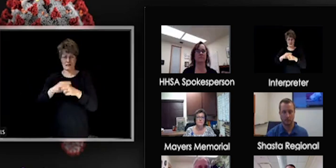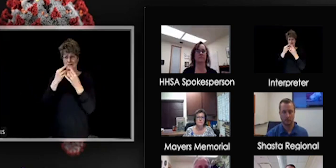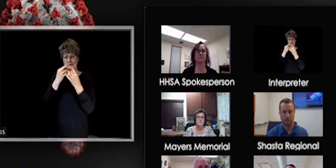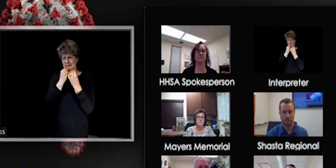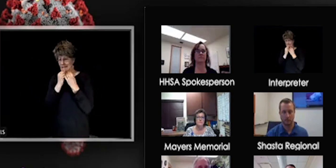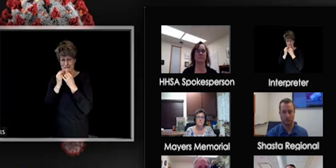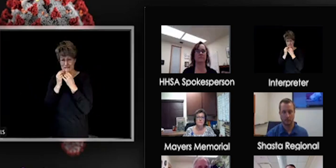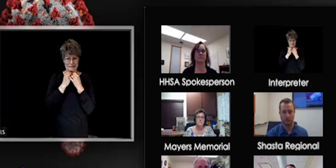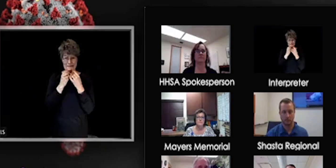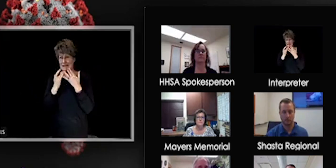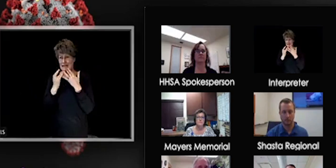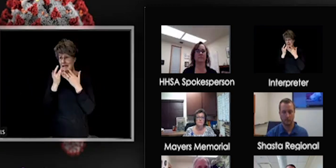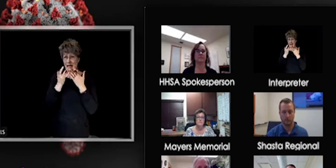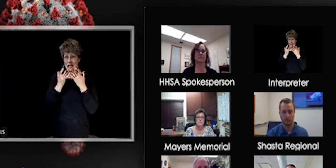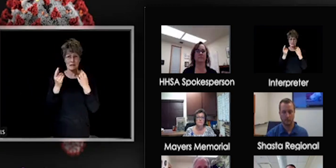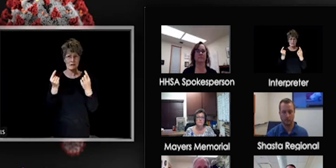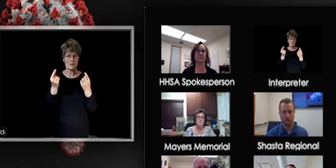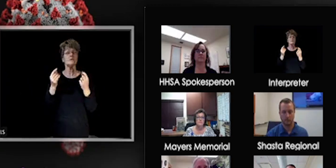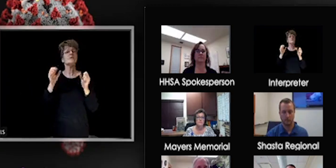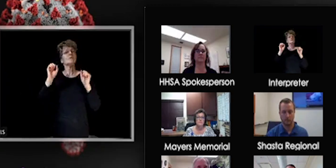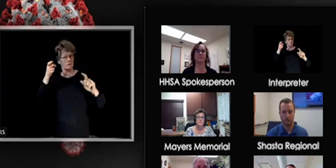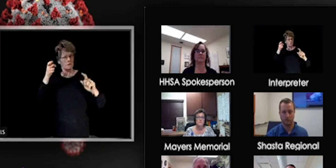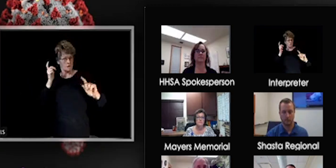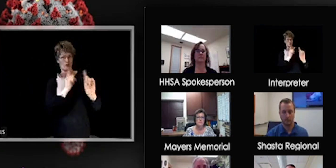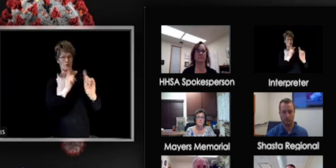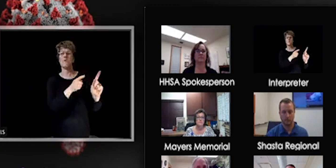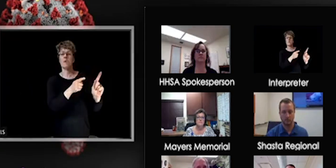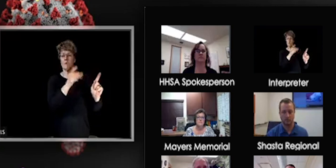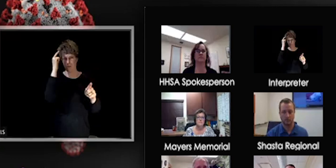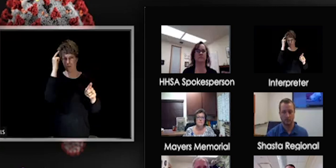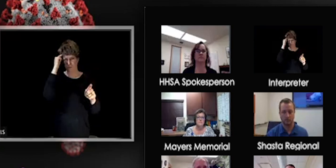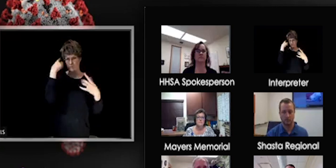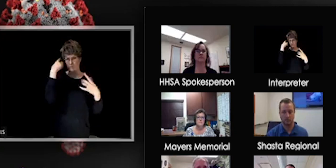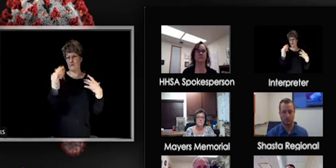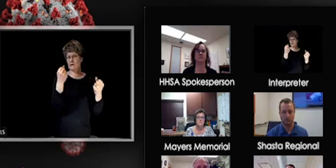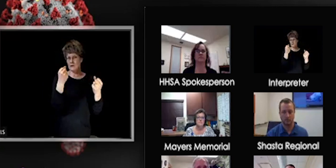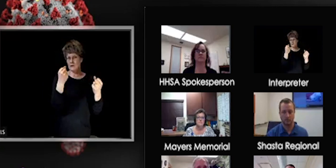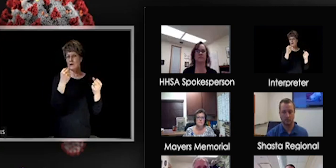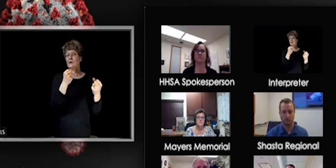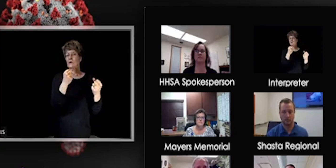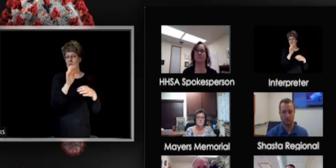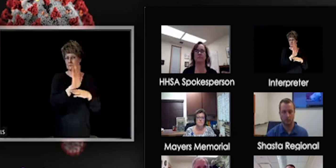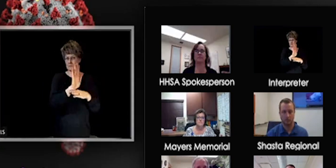for that. They’re available, they should be open and available, because we don’t